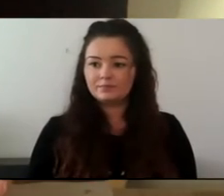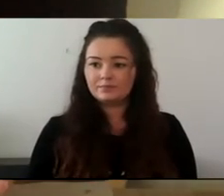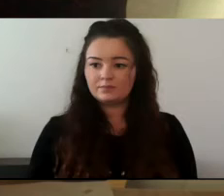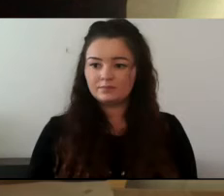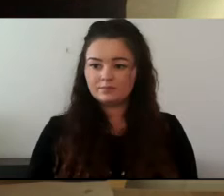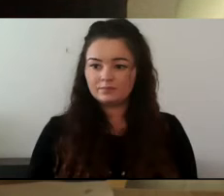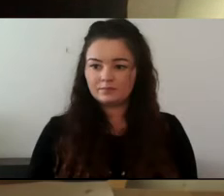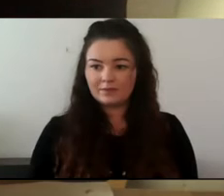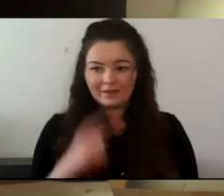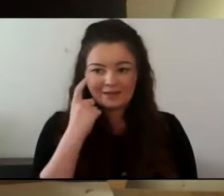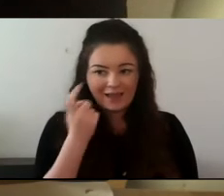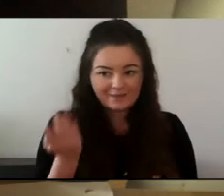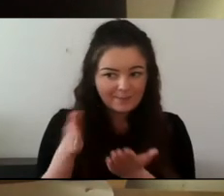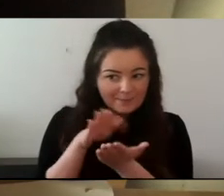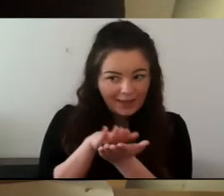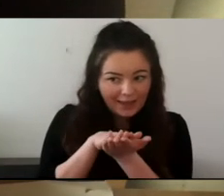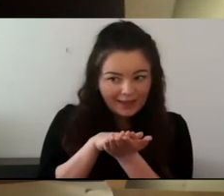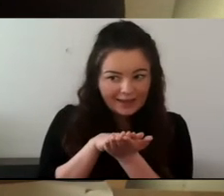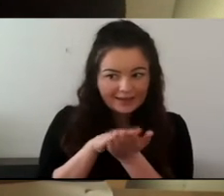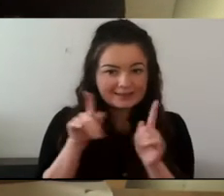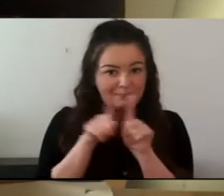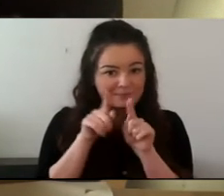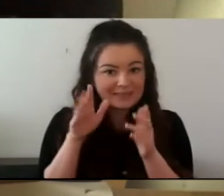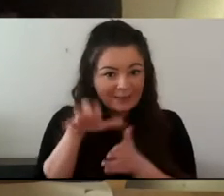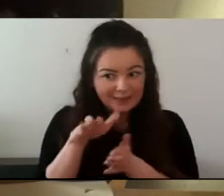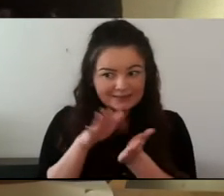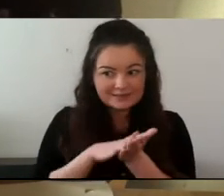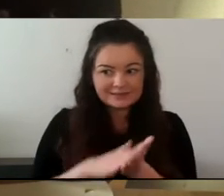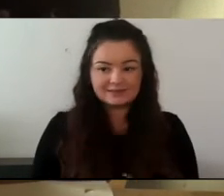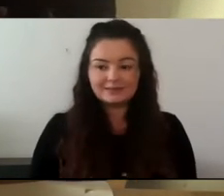and just very carefully put it back down over the top or you can paint over the top